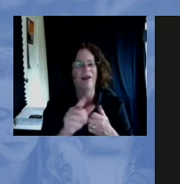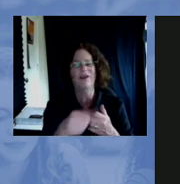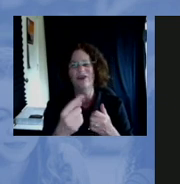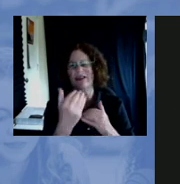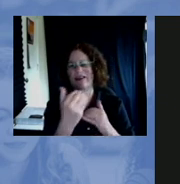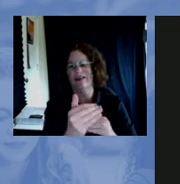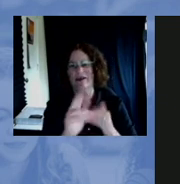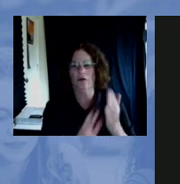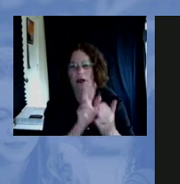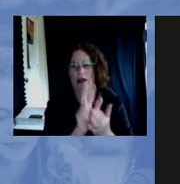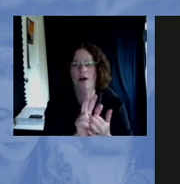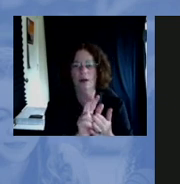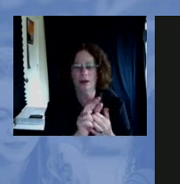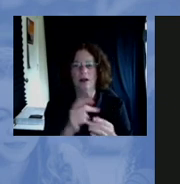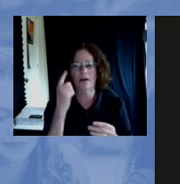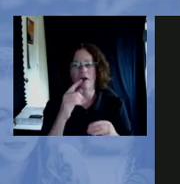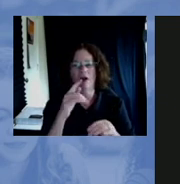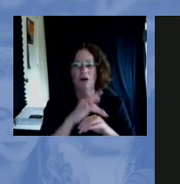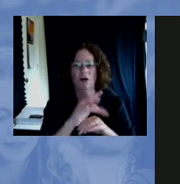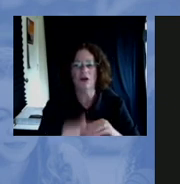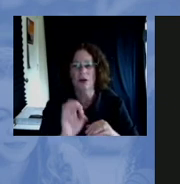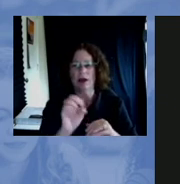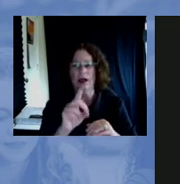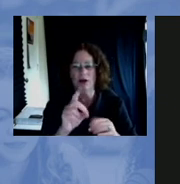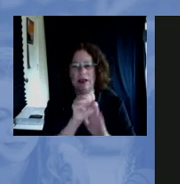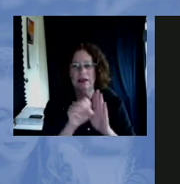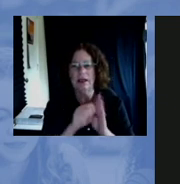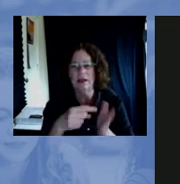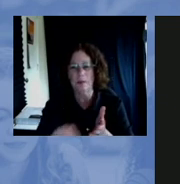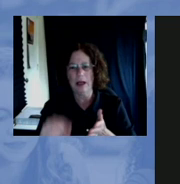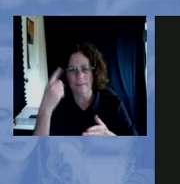THE STATE PAYS FOR. AT THE LEVEL OF CREDENTIAL AS MARIE MENTIONED,